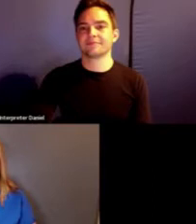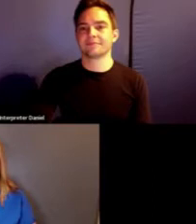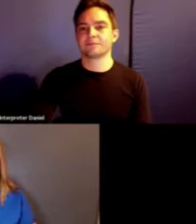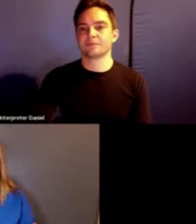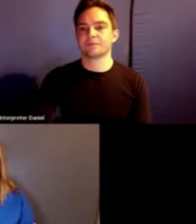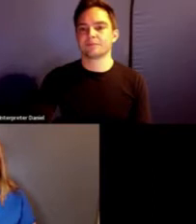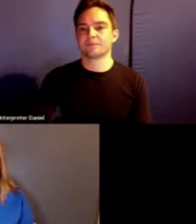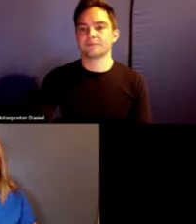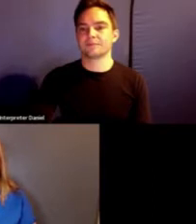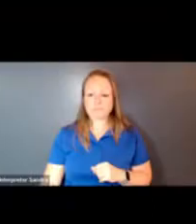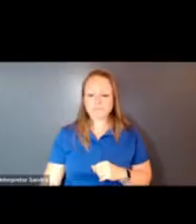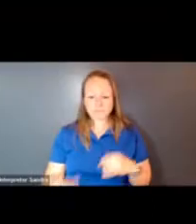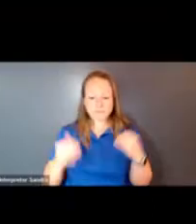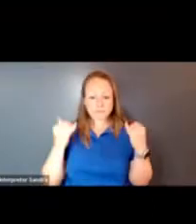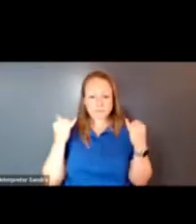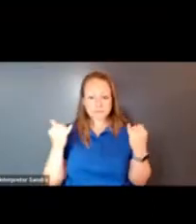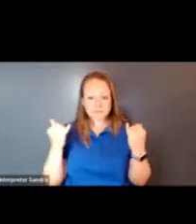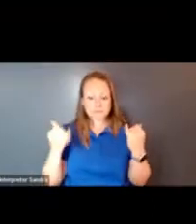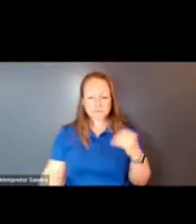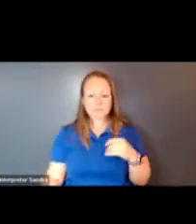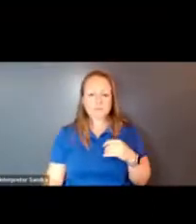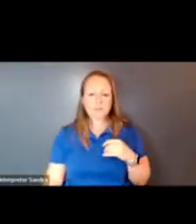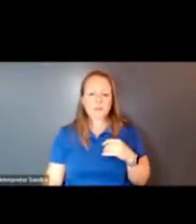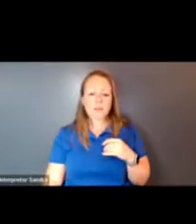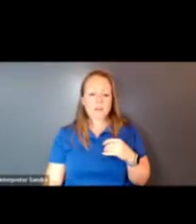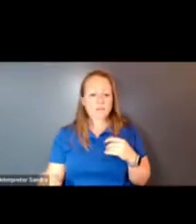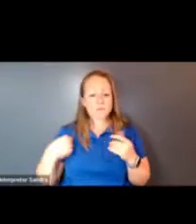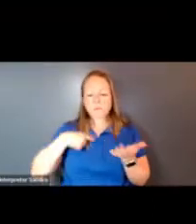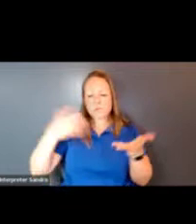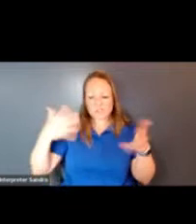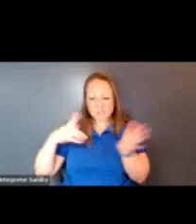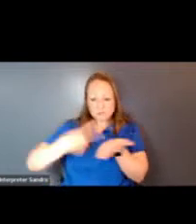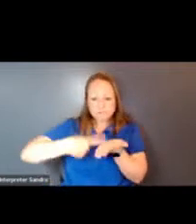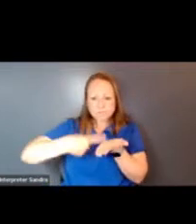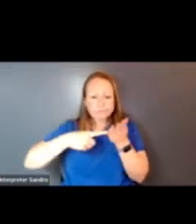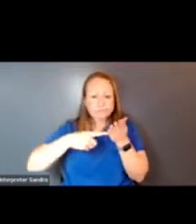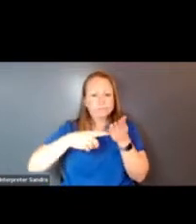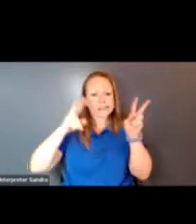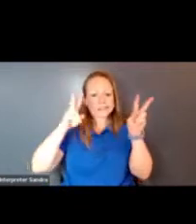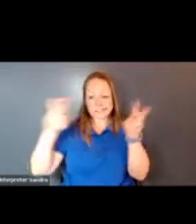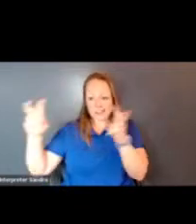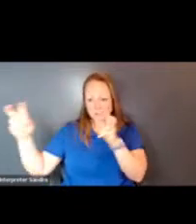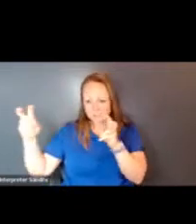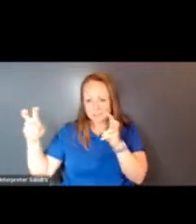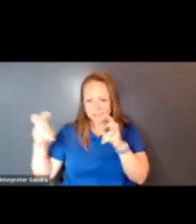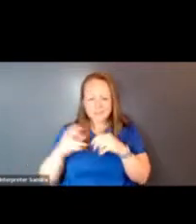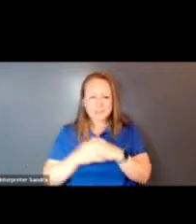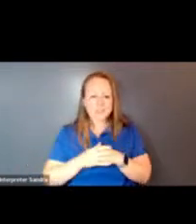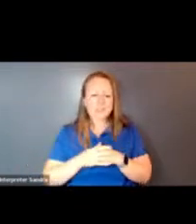Now, we talked about titles and how the majority of people here today, you refer to the person